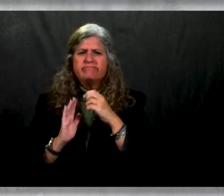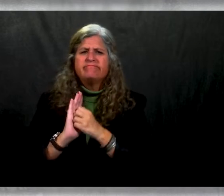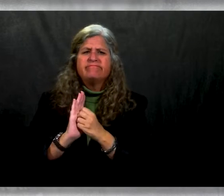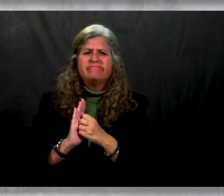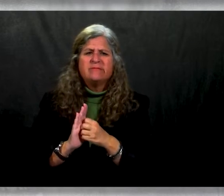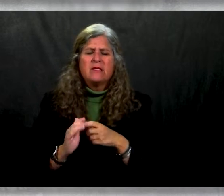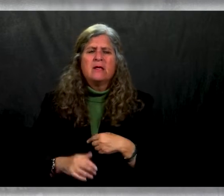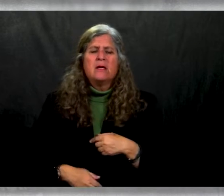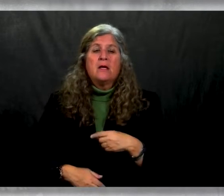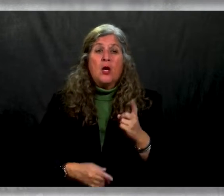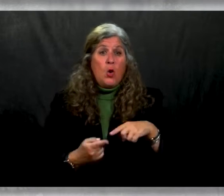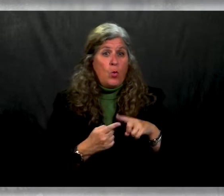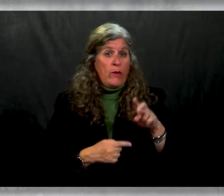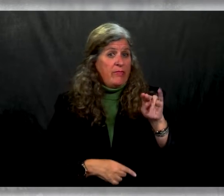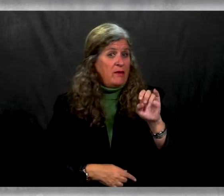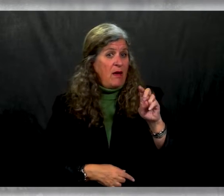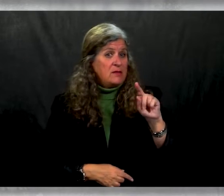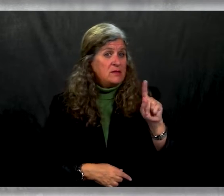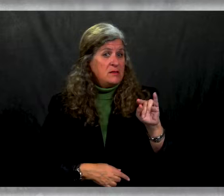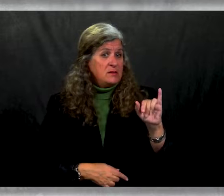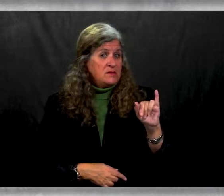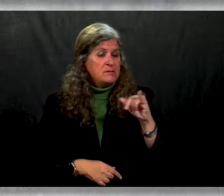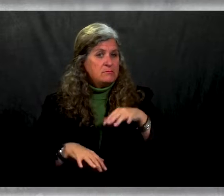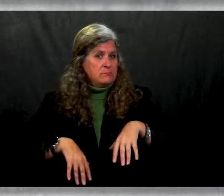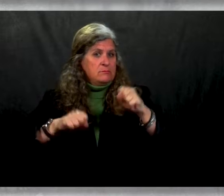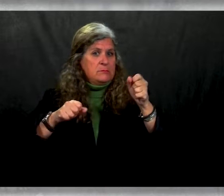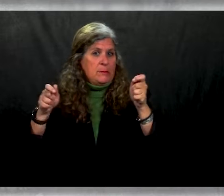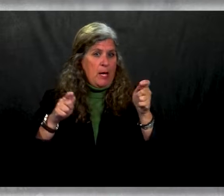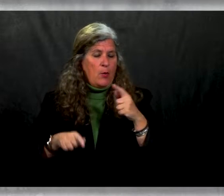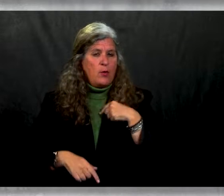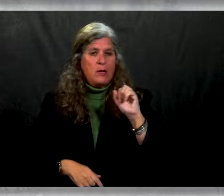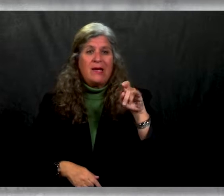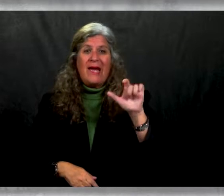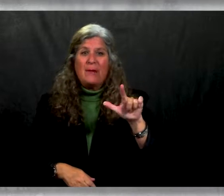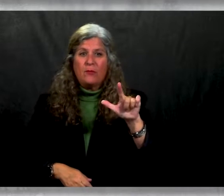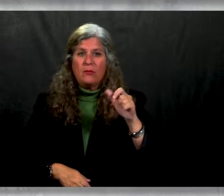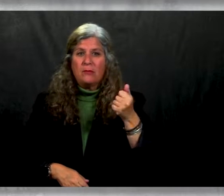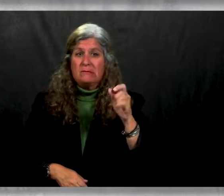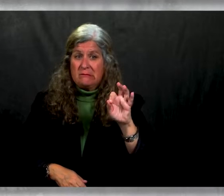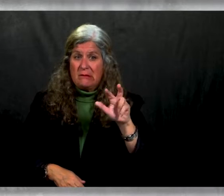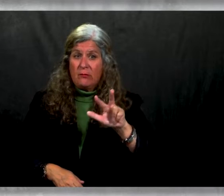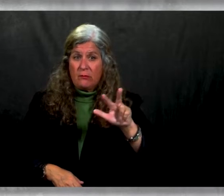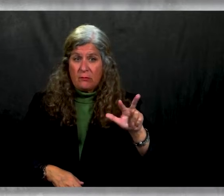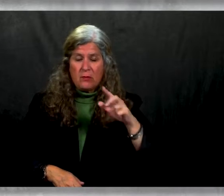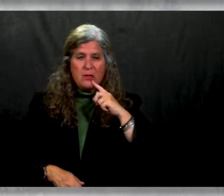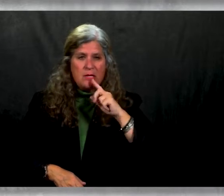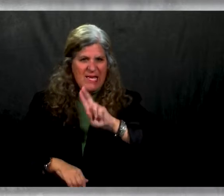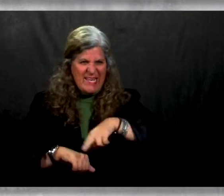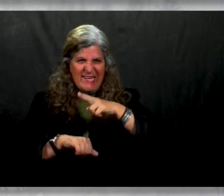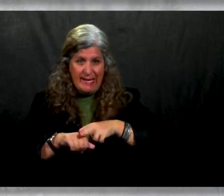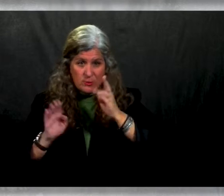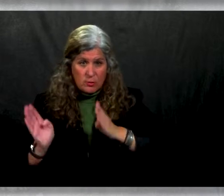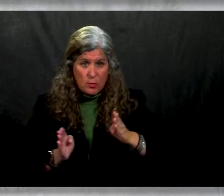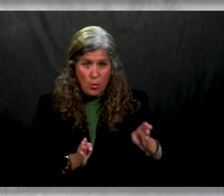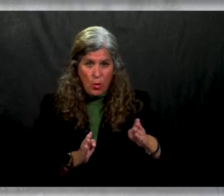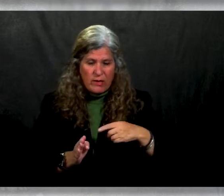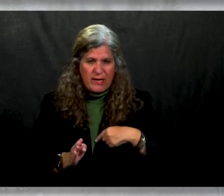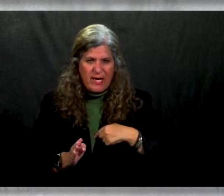after they took power on the first April, 1933, there was a nationally organized boycott against Jewish businesses.